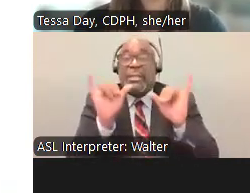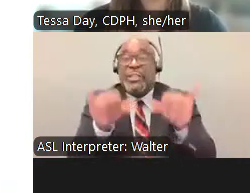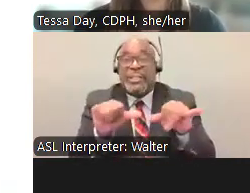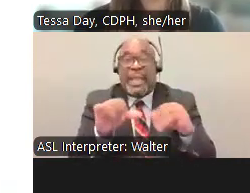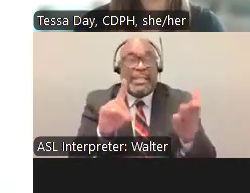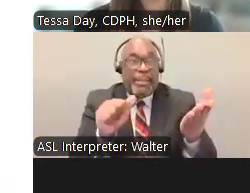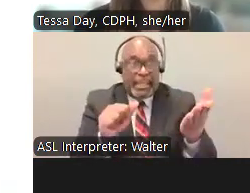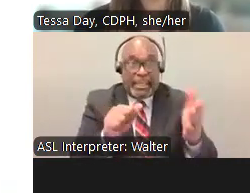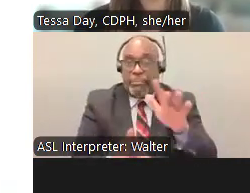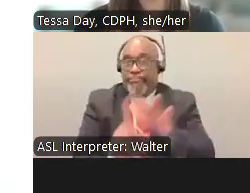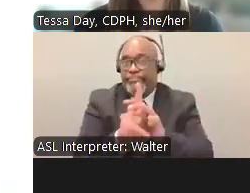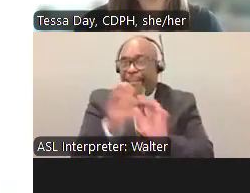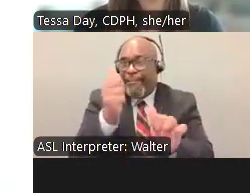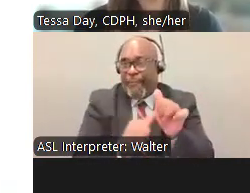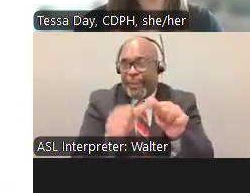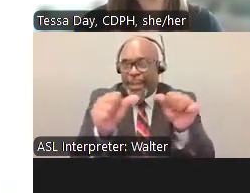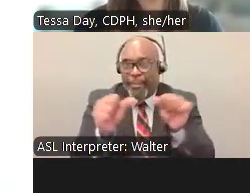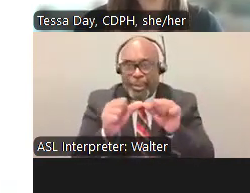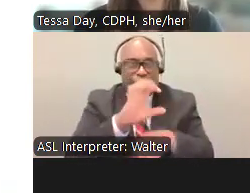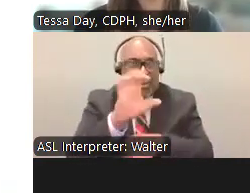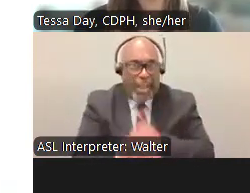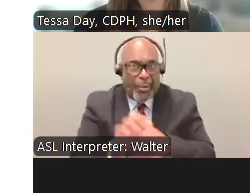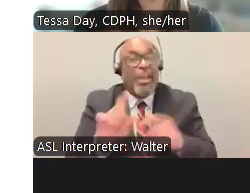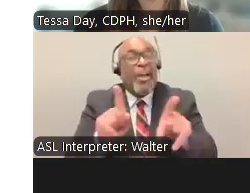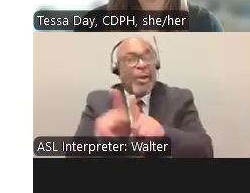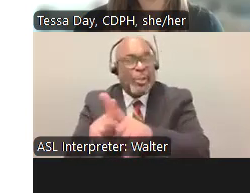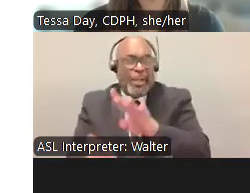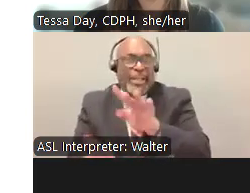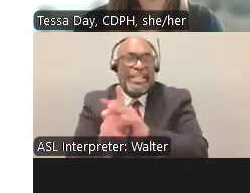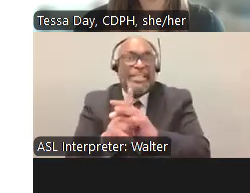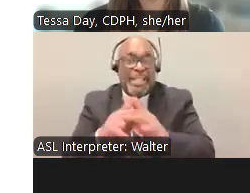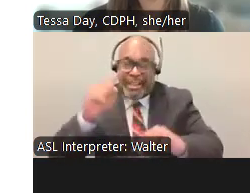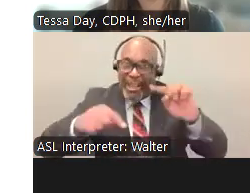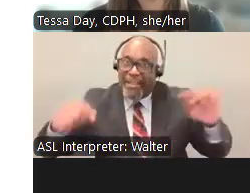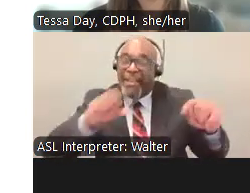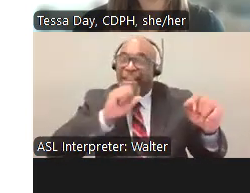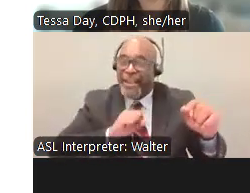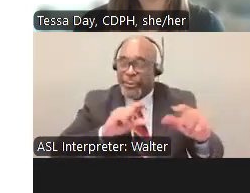13:25:11 every neighborhood in Chicago, 13:25:15 it also exists 13:25:18 in every age group. It's most 13:25:19 prevalent among